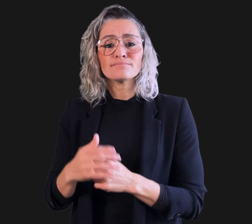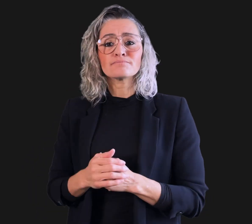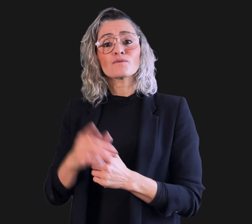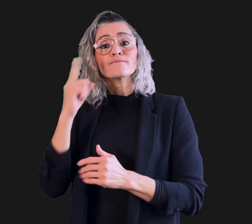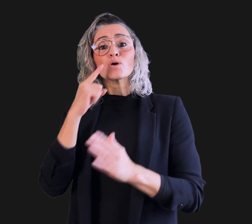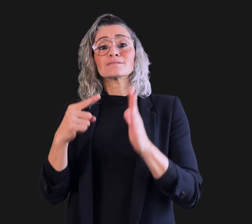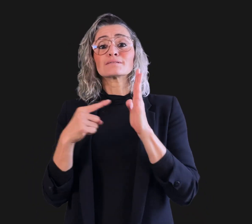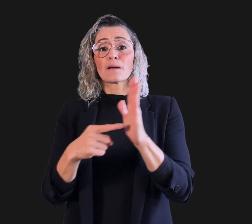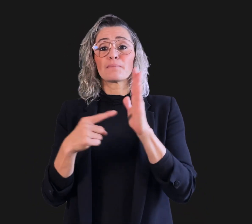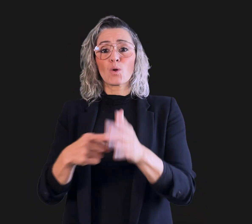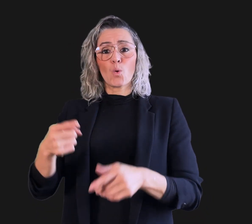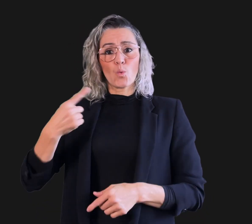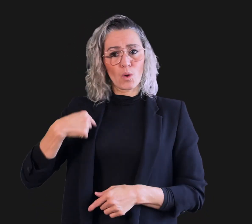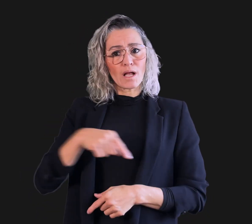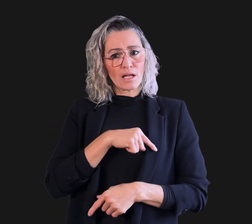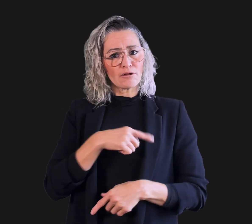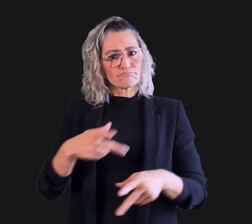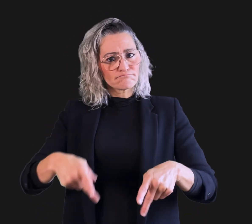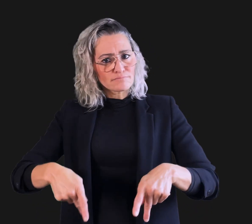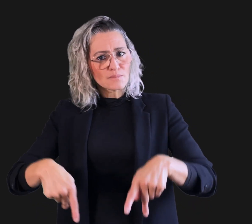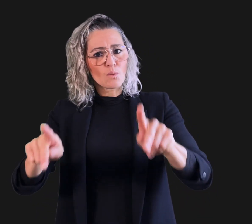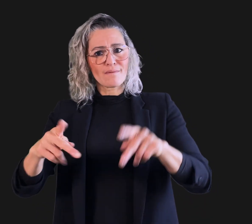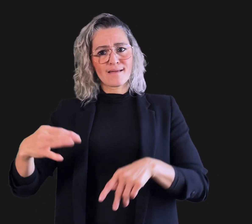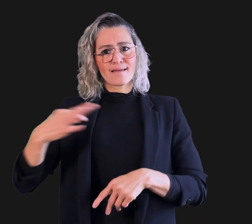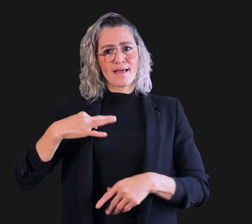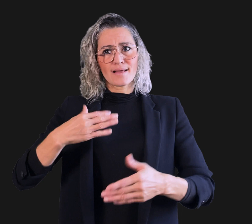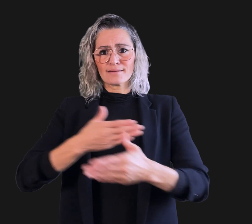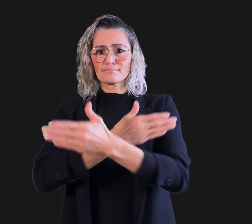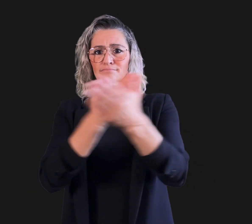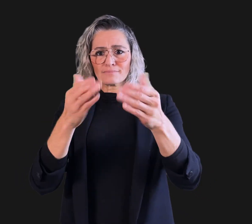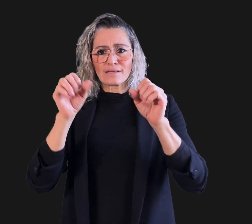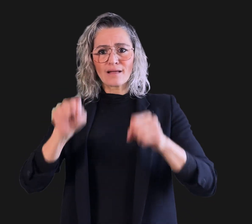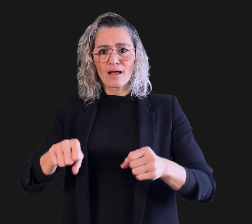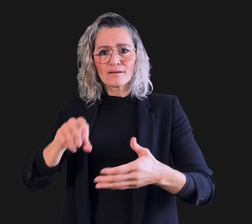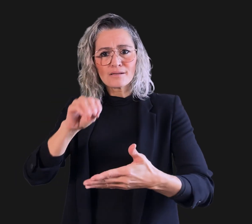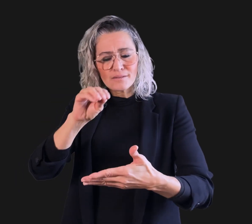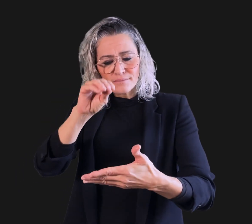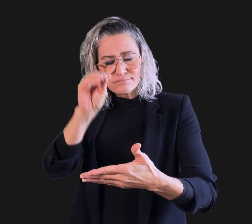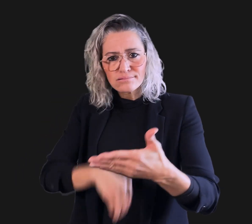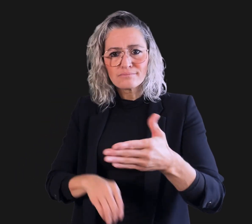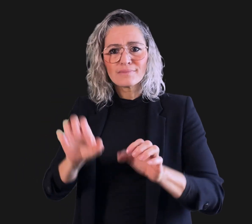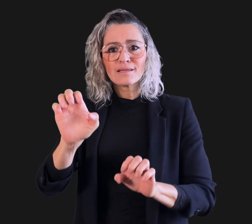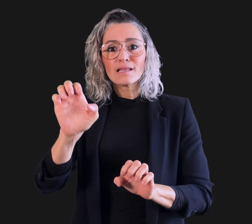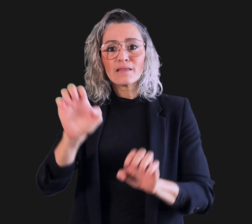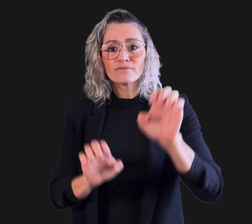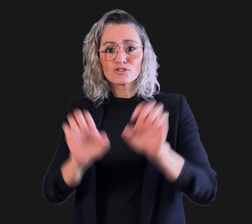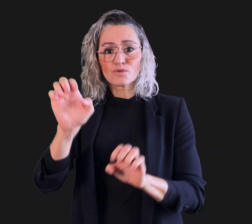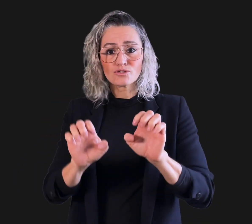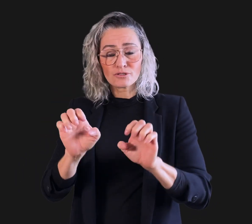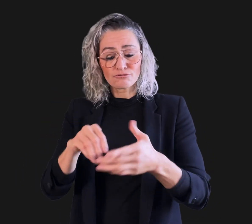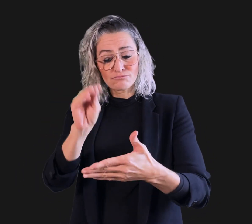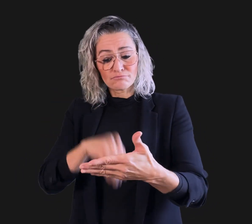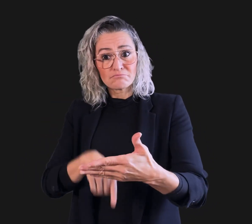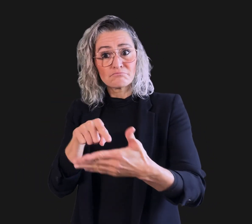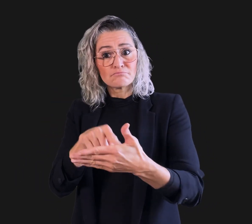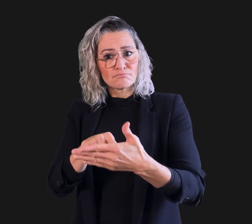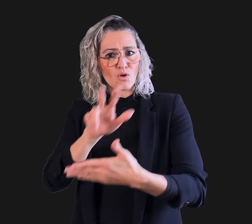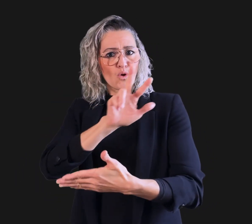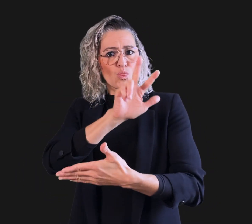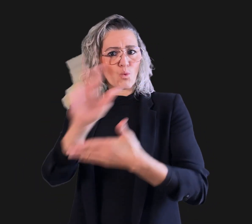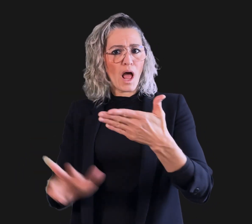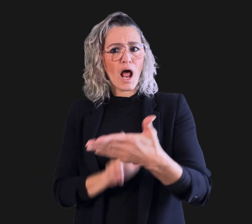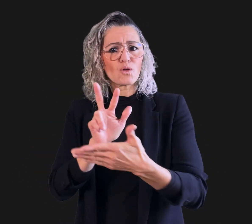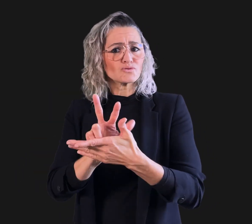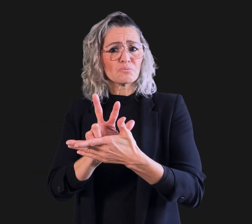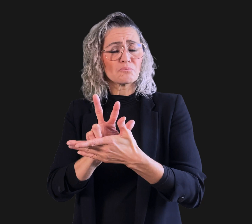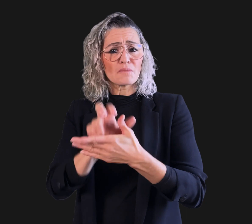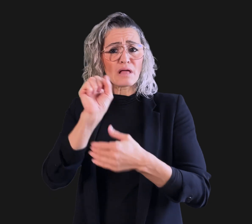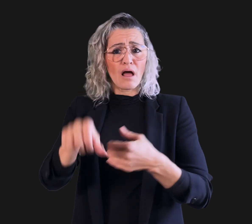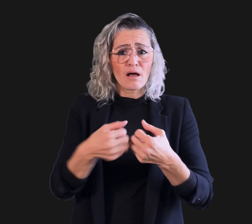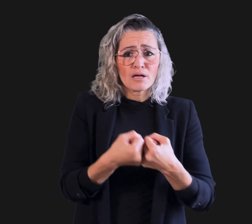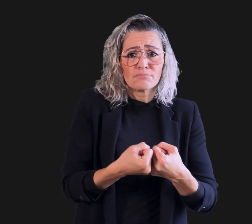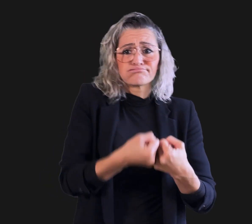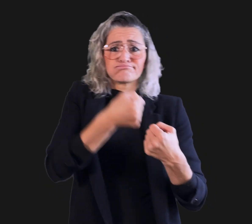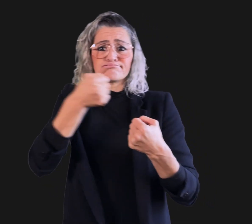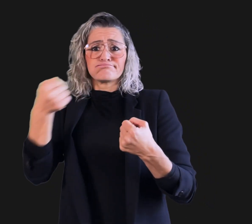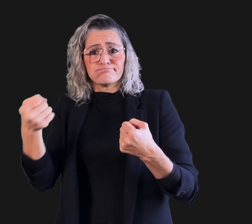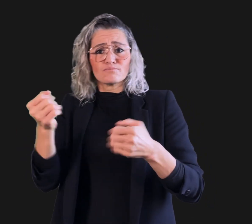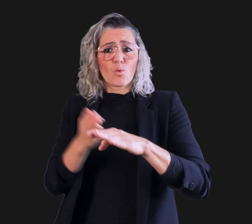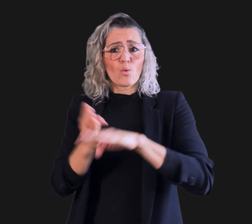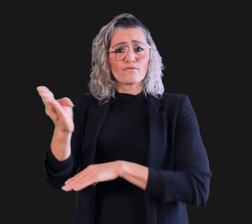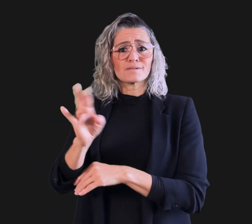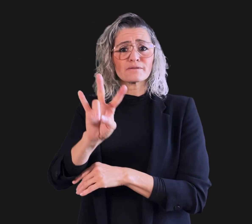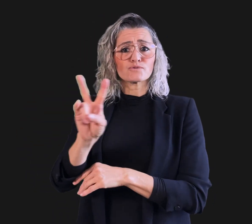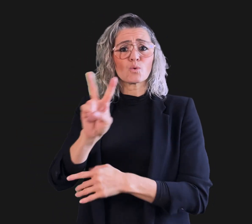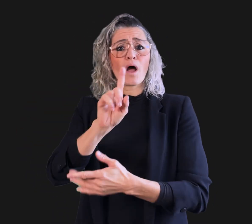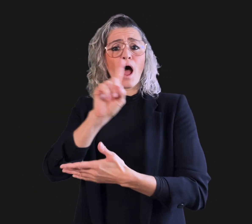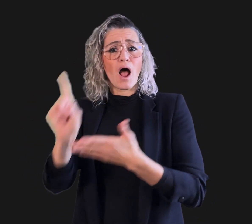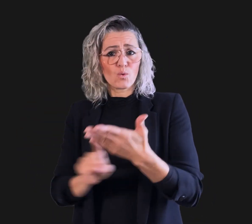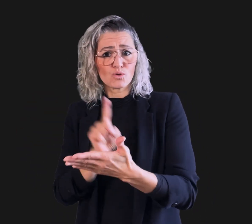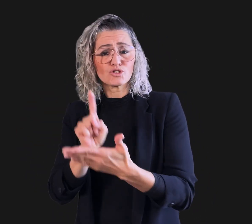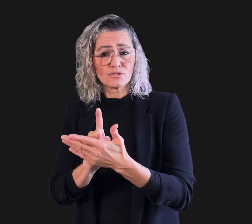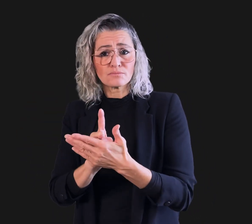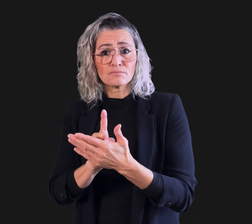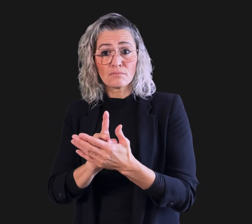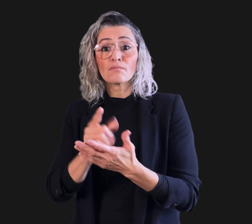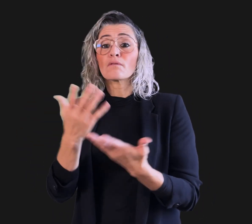For example, we are allowing candidates to complete a three-hour evaluation over 72 hours.